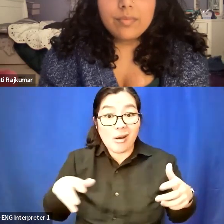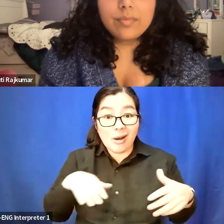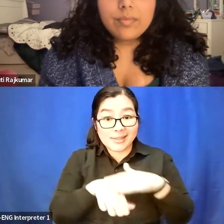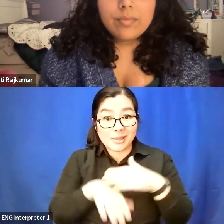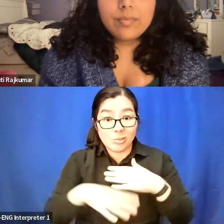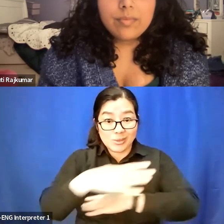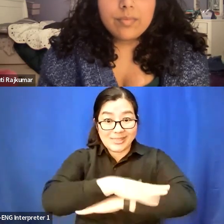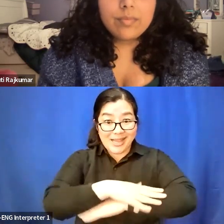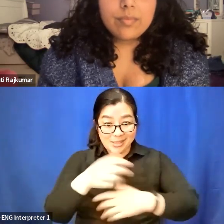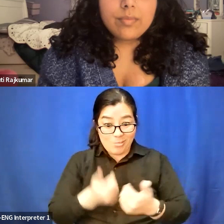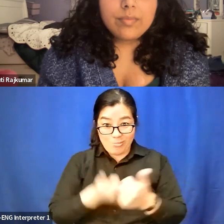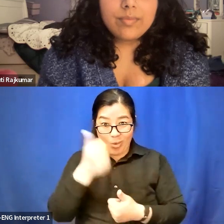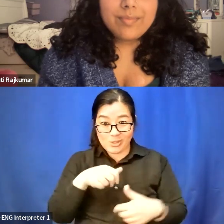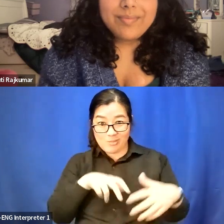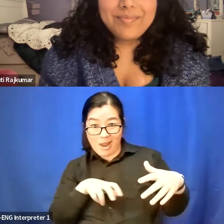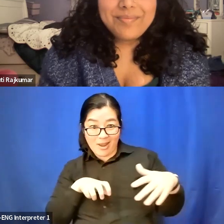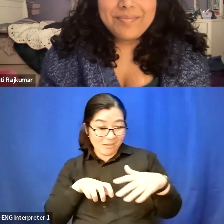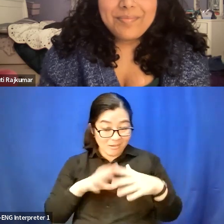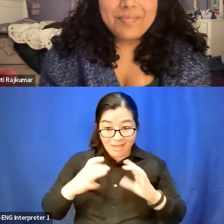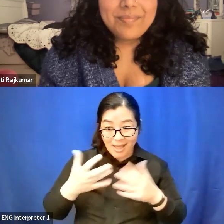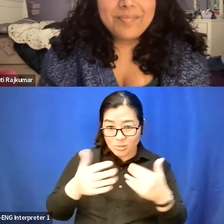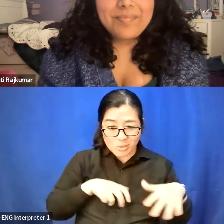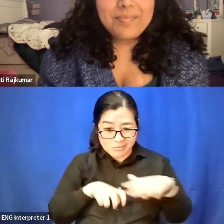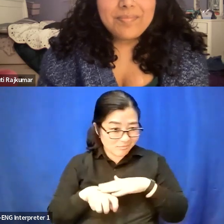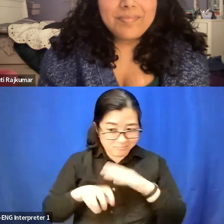So I got a camera and secretly filmed the discrimination and then put it